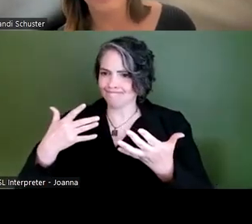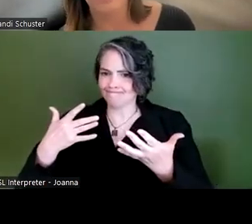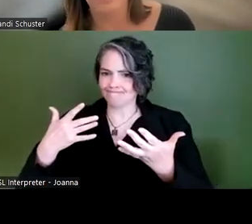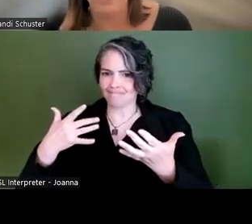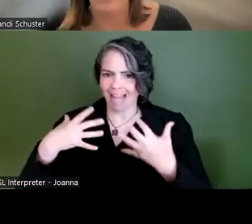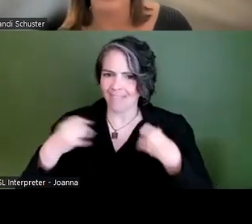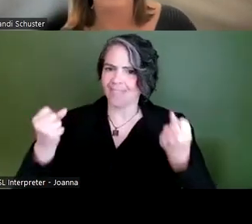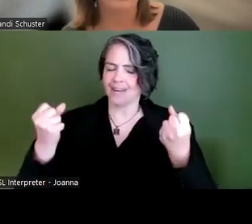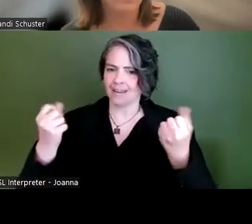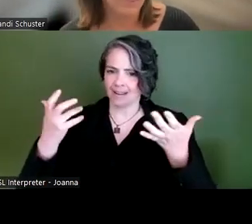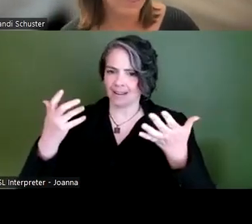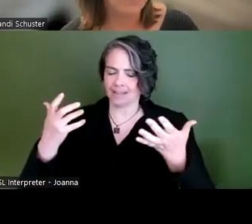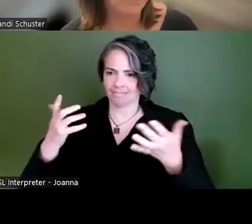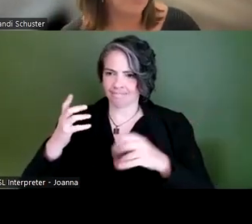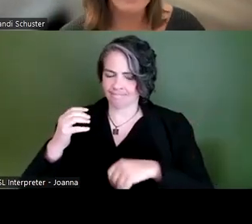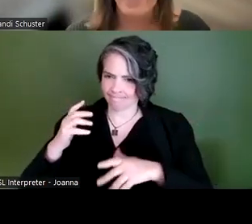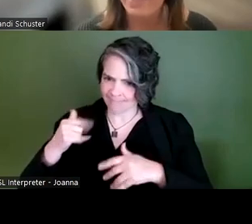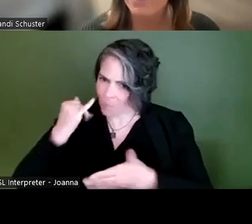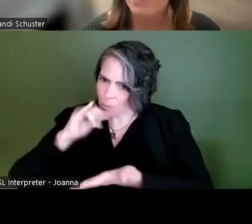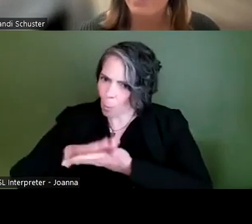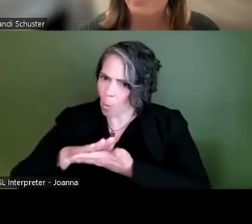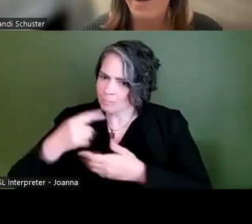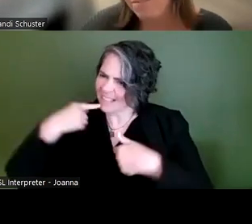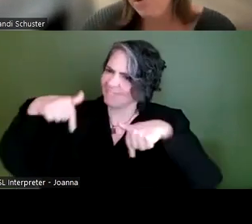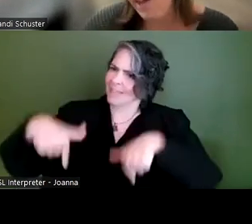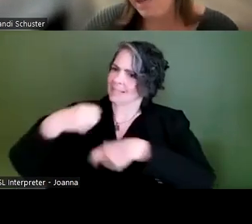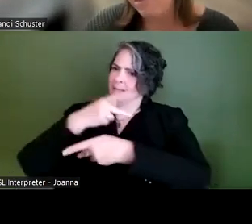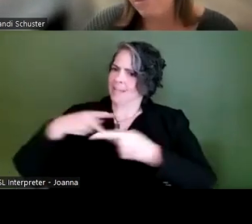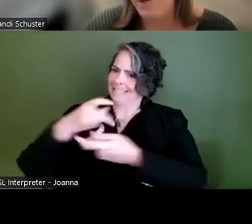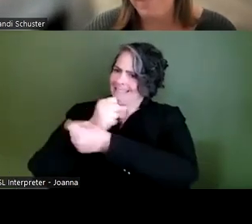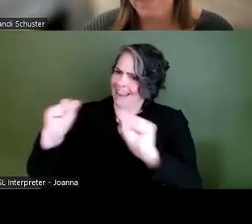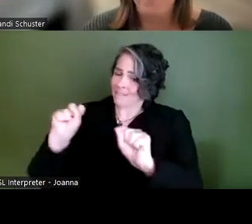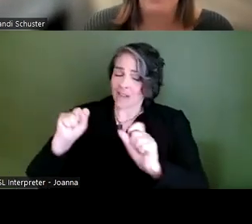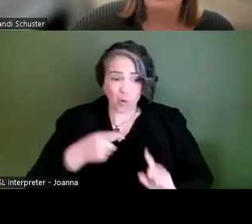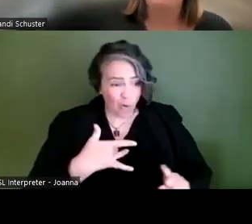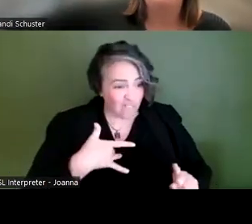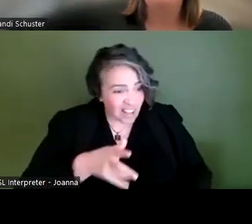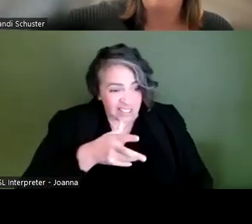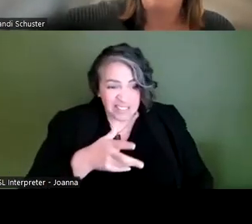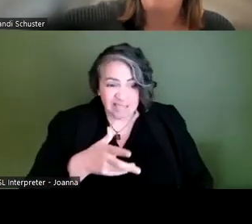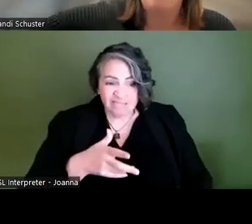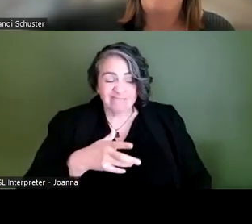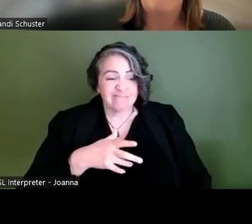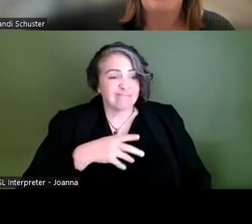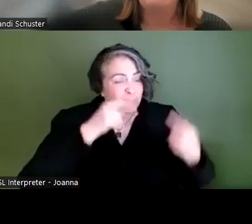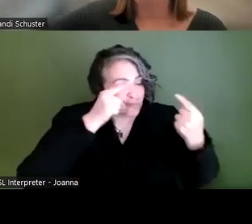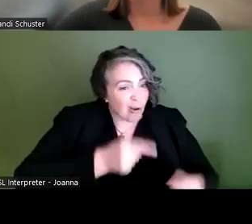this is a place that is okay to not be okay, right.